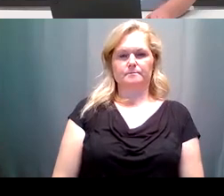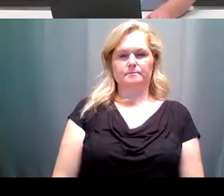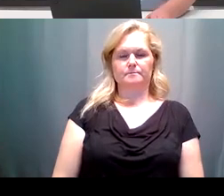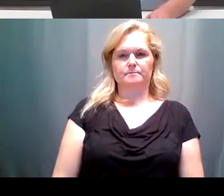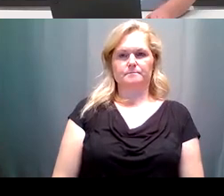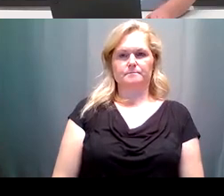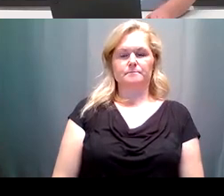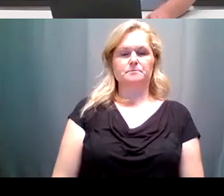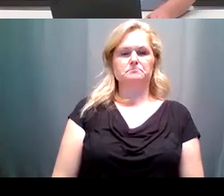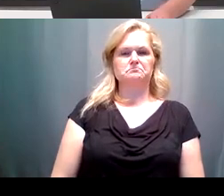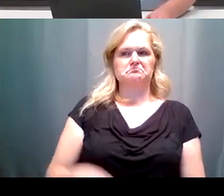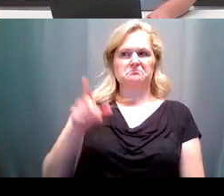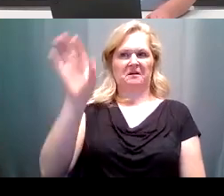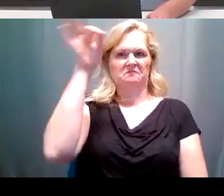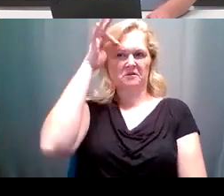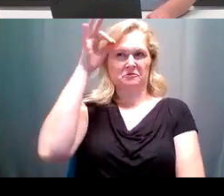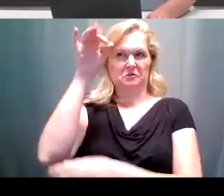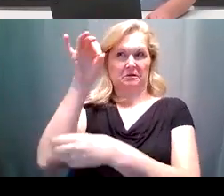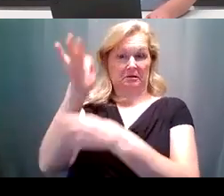Working in the federal election